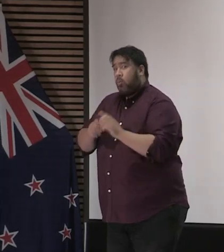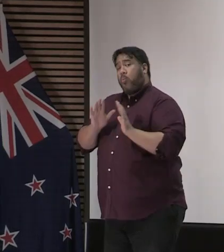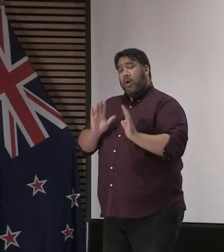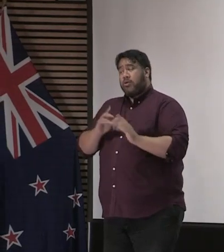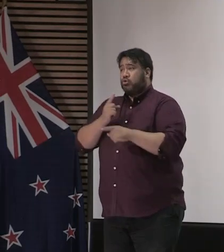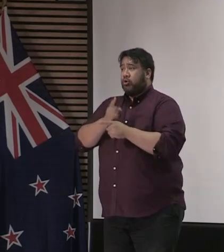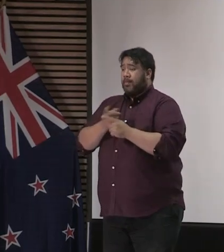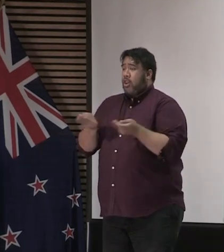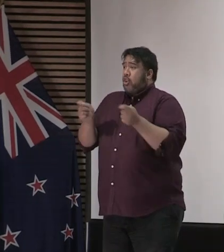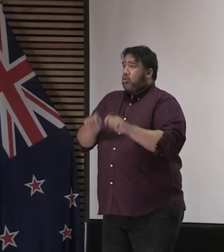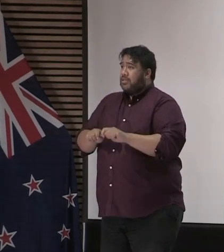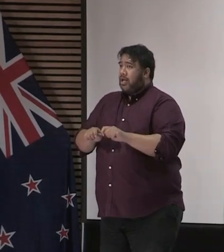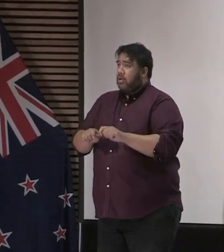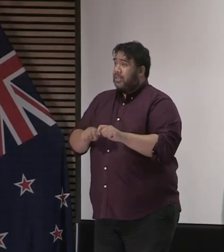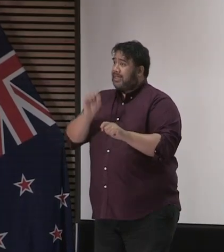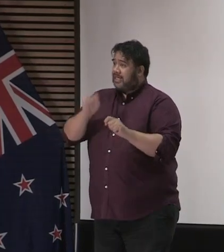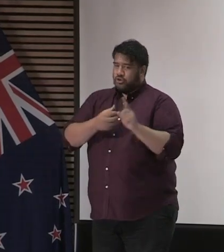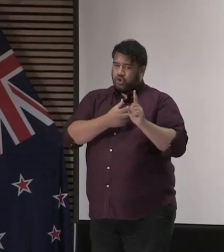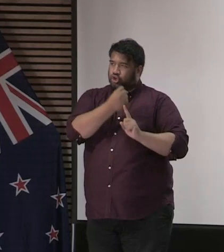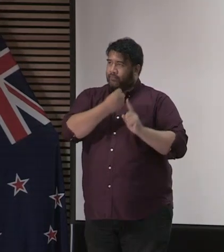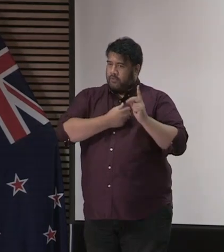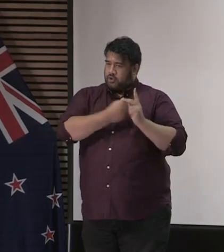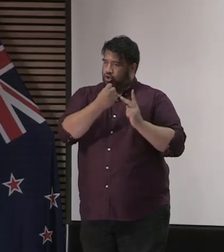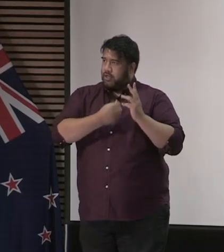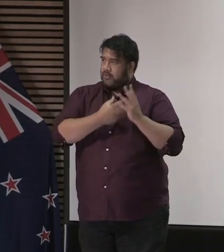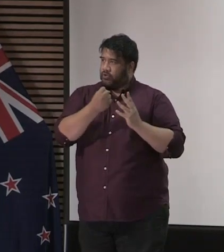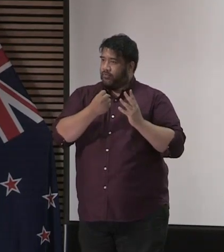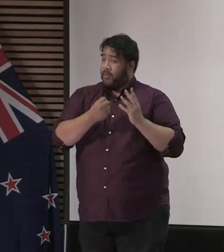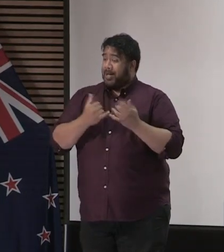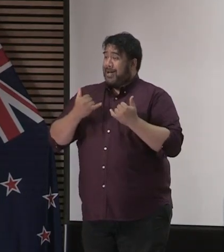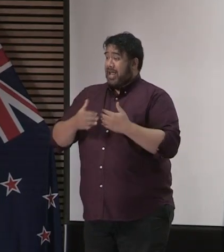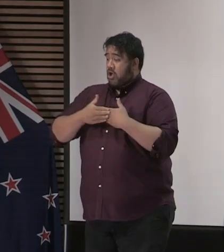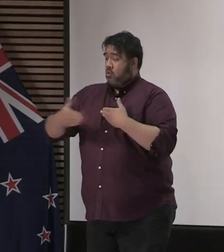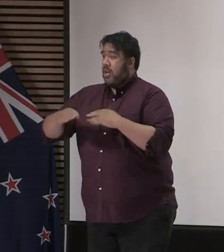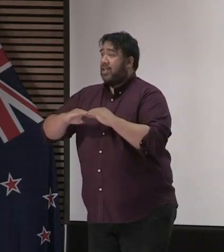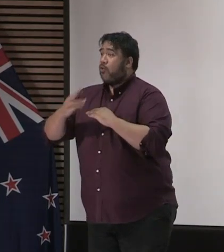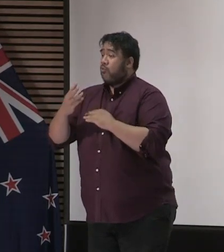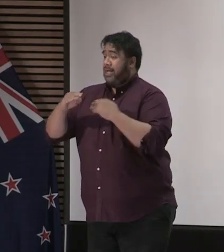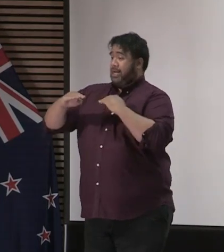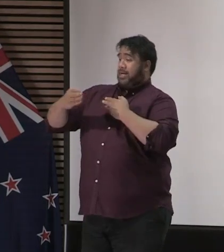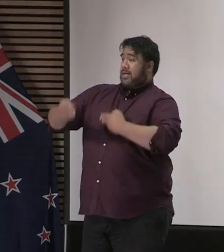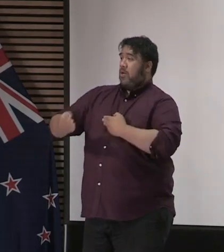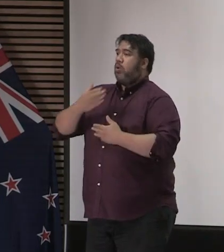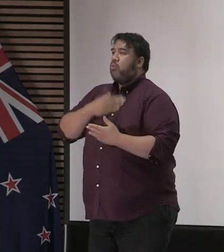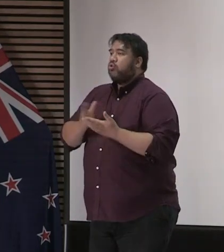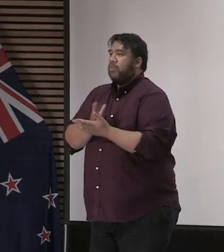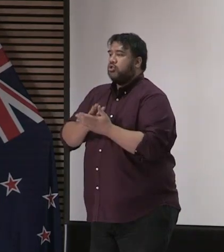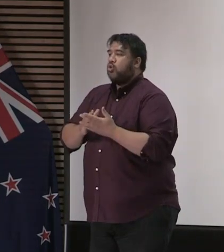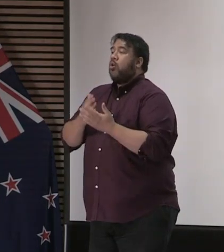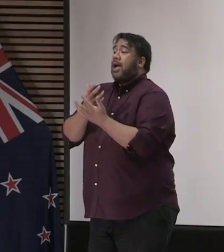description applies very aptly to what we have been doing under lockdown, but we will continue to want to remain at